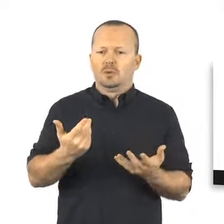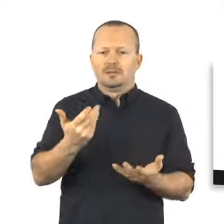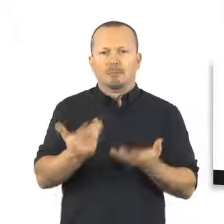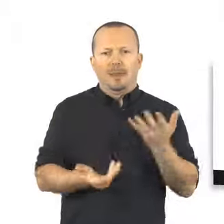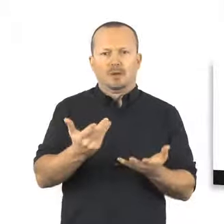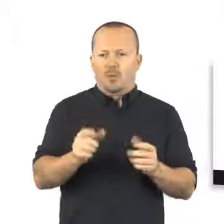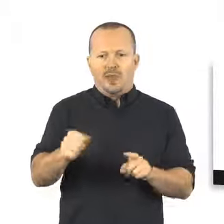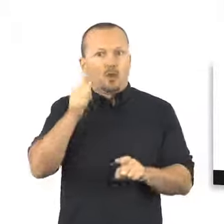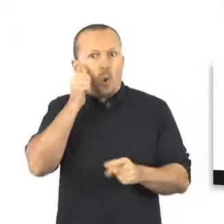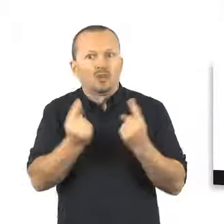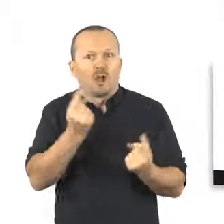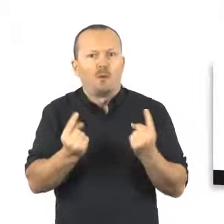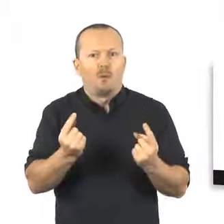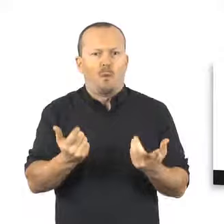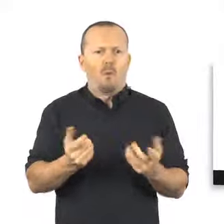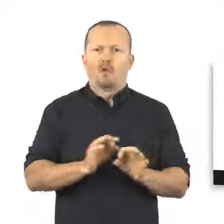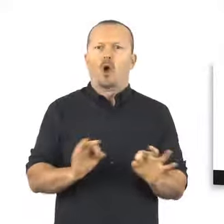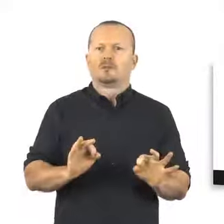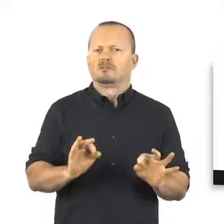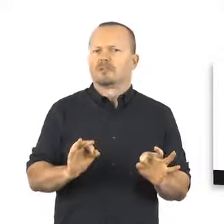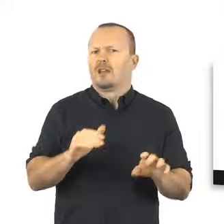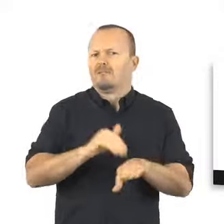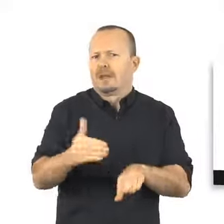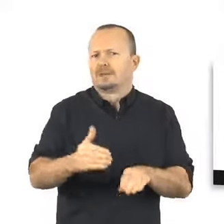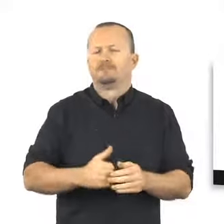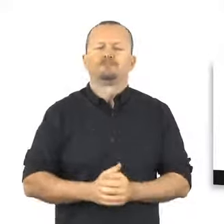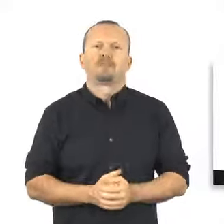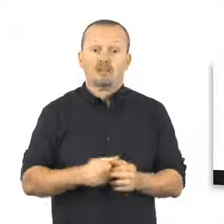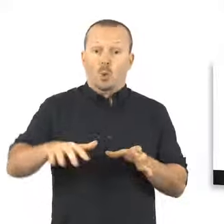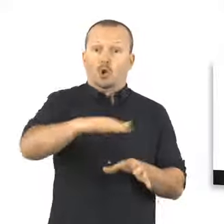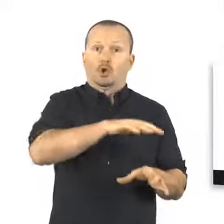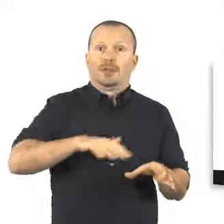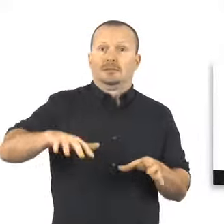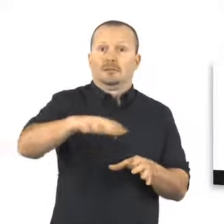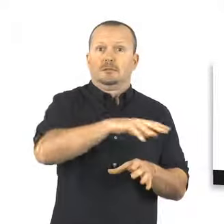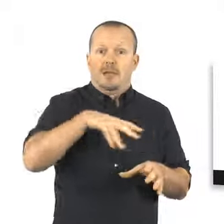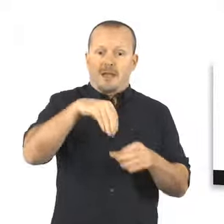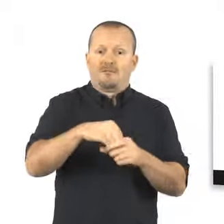in terms of the formality or how familiar are the people. And so within this context